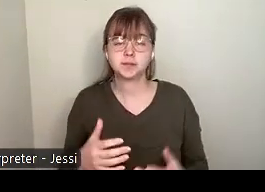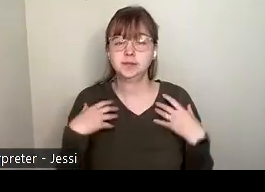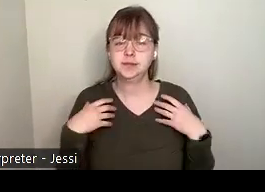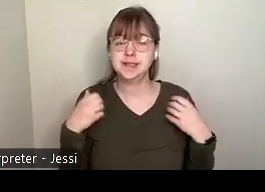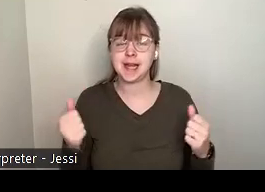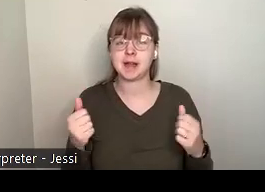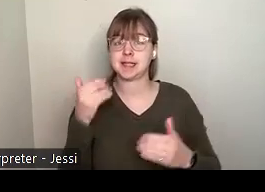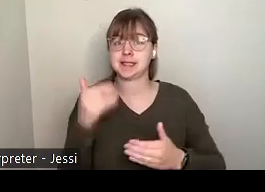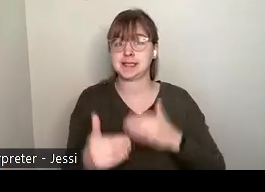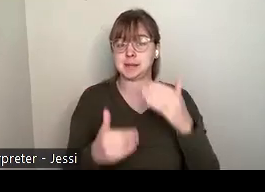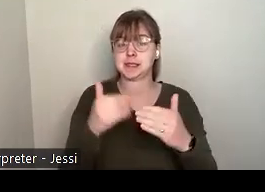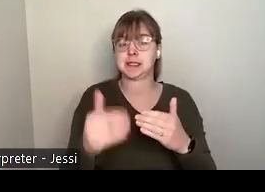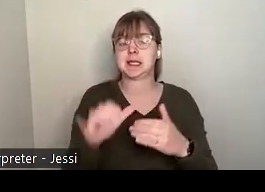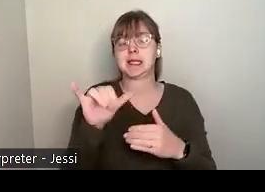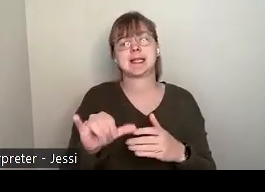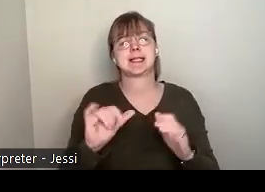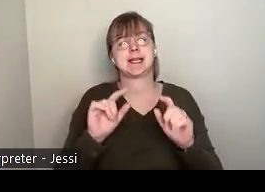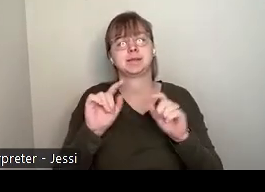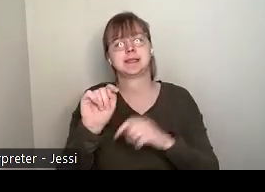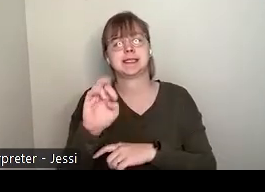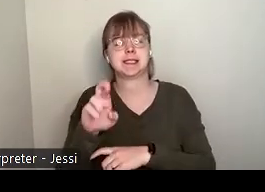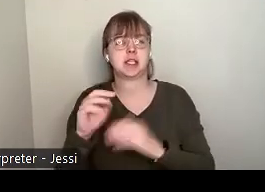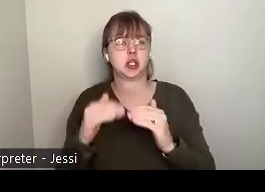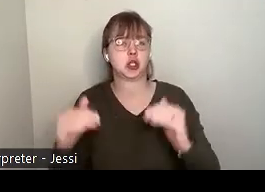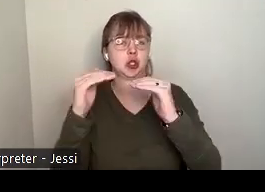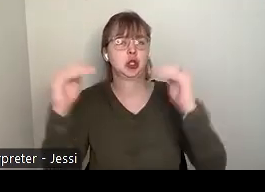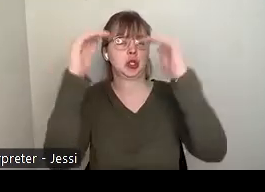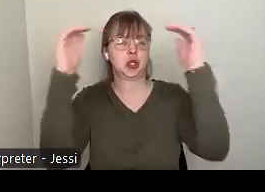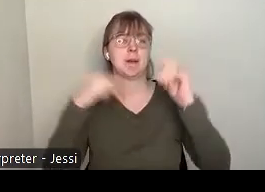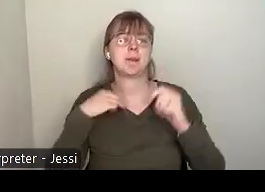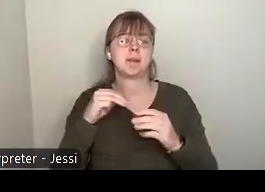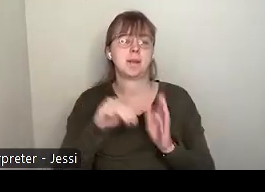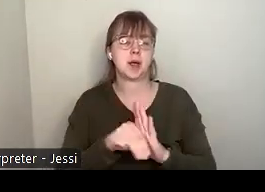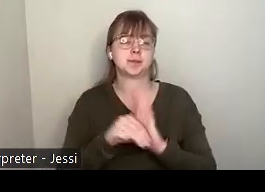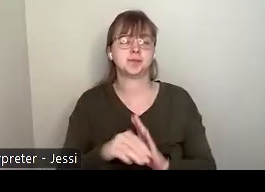that ranges from more prevention based screening and support in tier one to more inter intervention